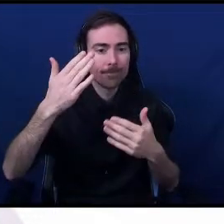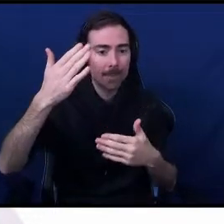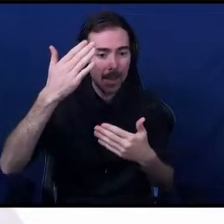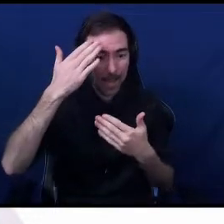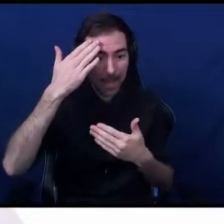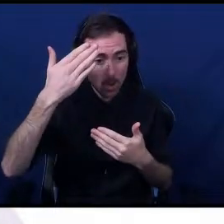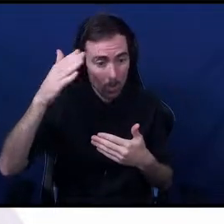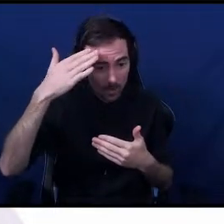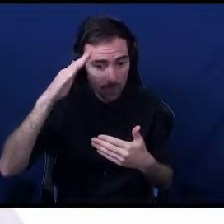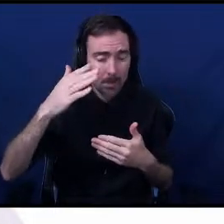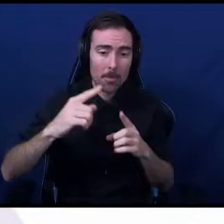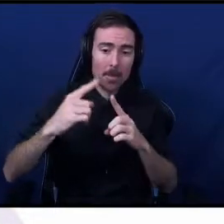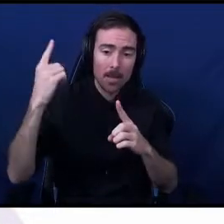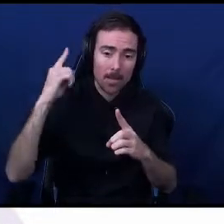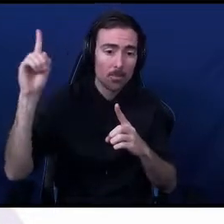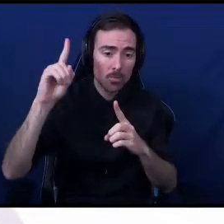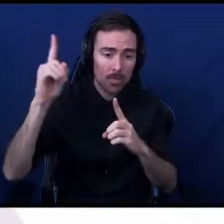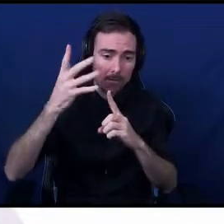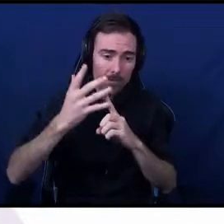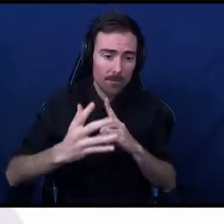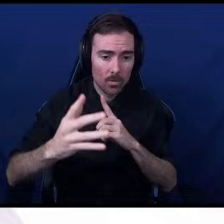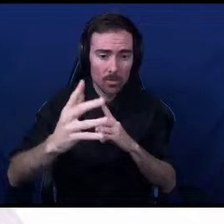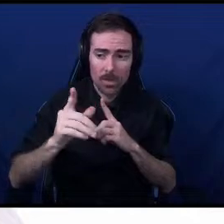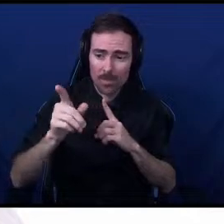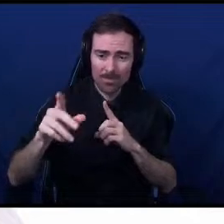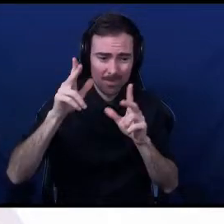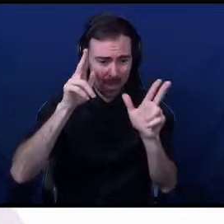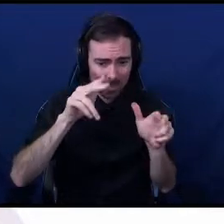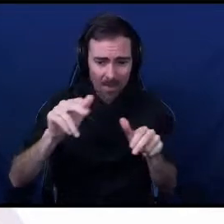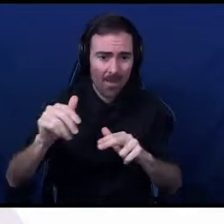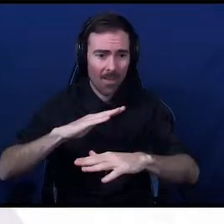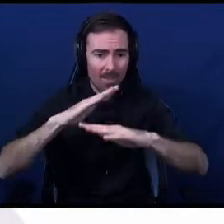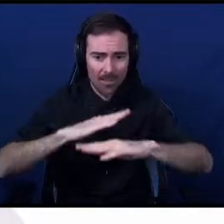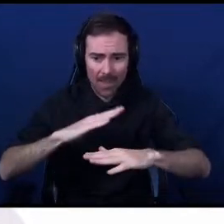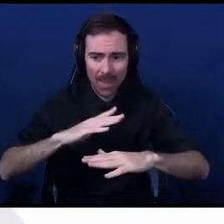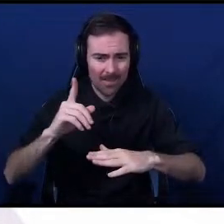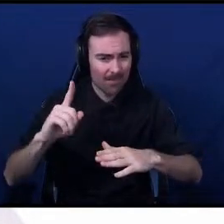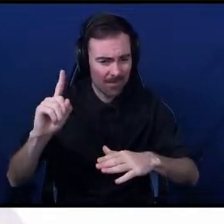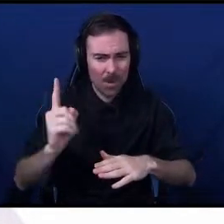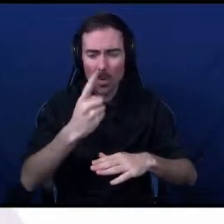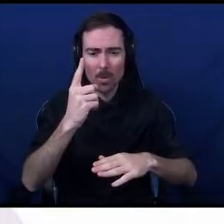generations and generations. They were the original innovators. And we have much to learn from our Aboriginal